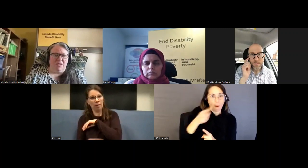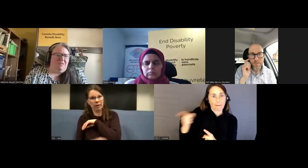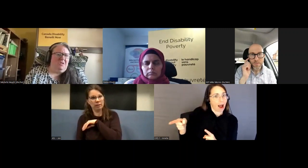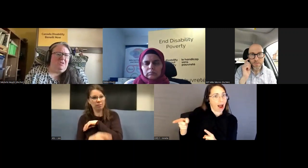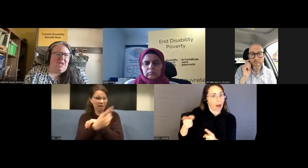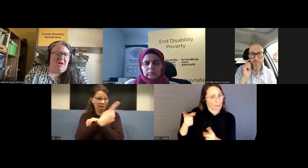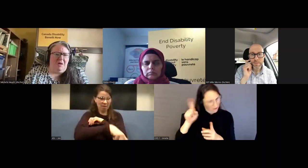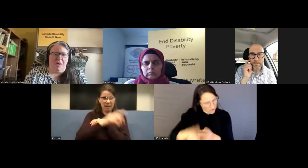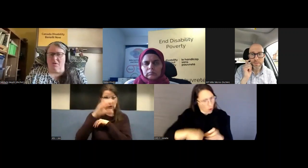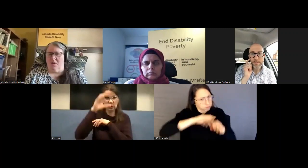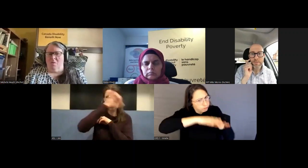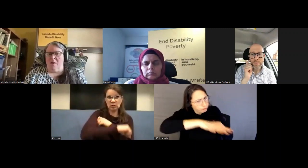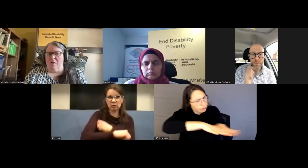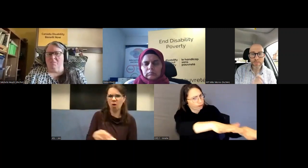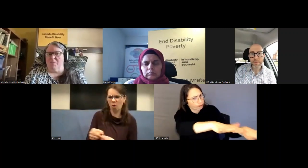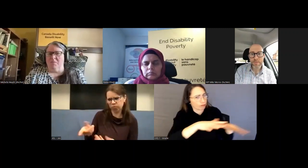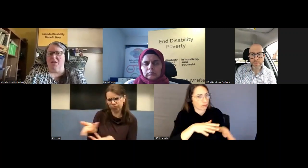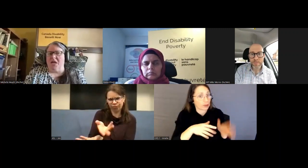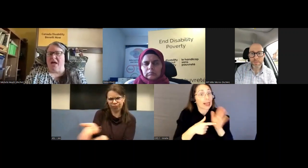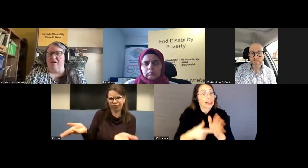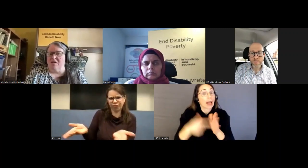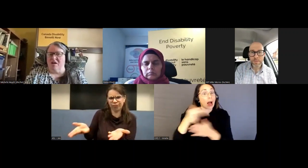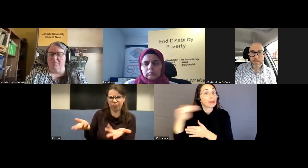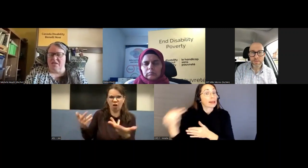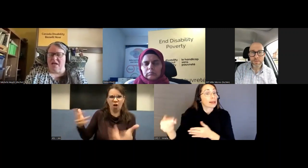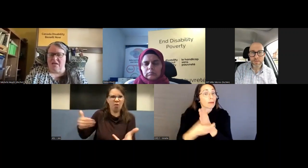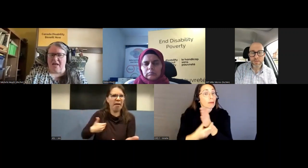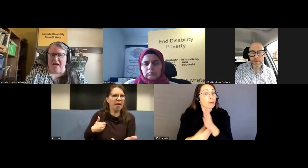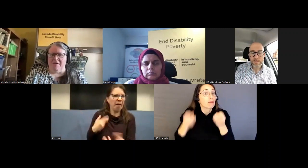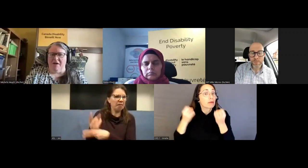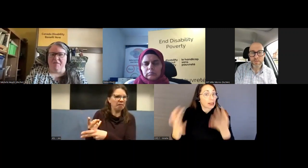OF COURSE THEY ARE. WHY WOULD PEOPLE IN CANADA NOT BE TAKEN CARE OF?